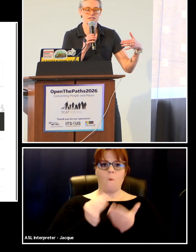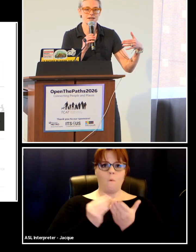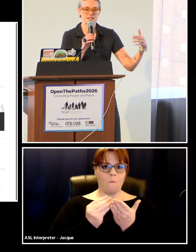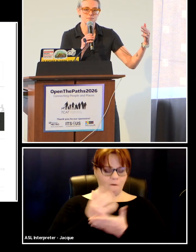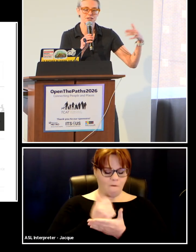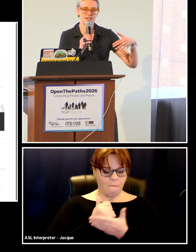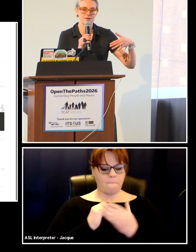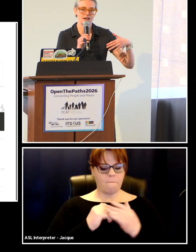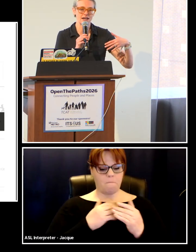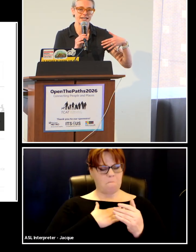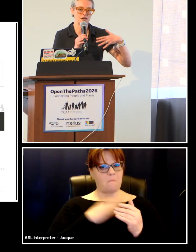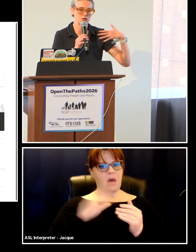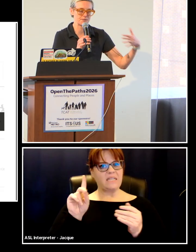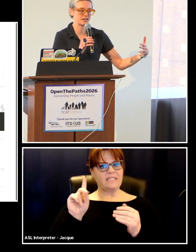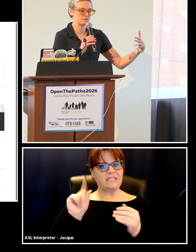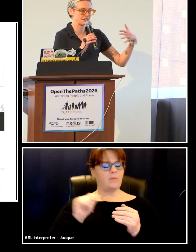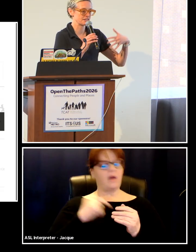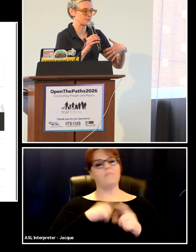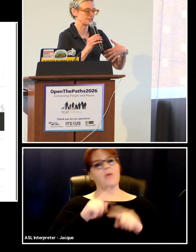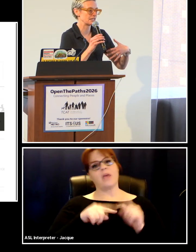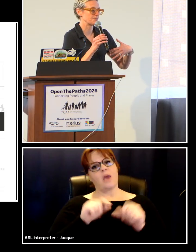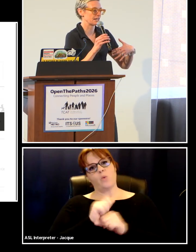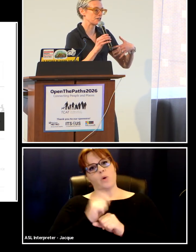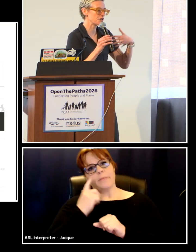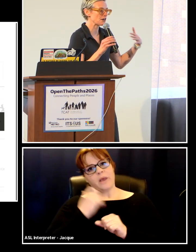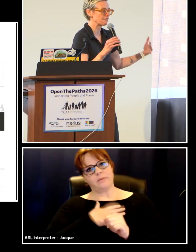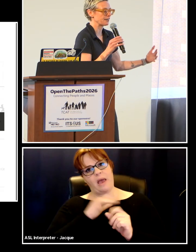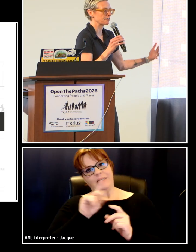it's my disability. I can't work because of my disability, but I could drive if I could